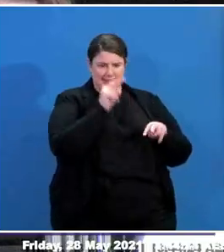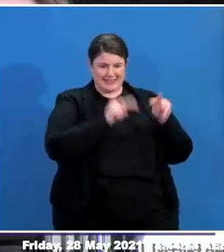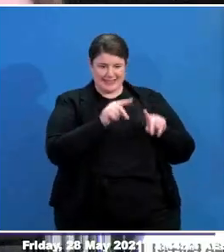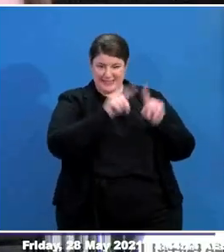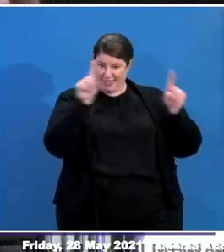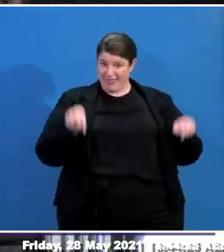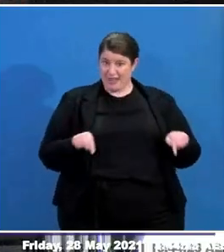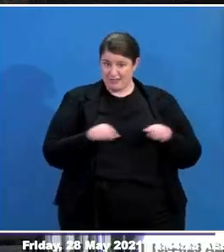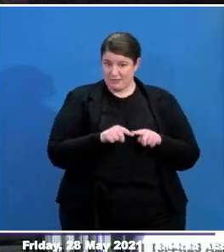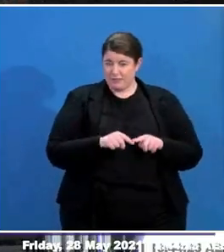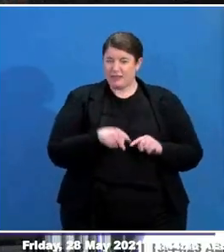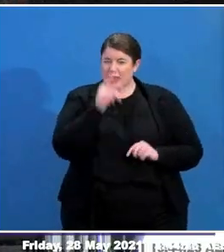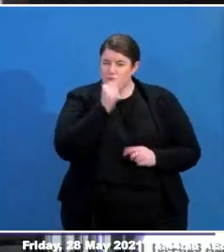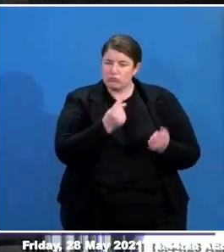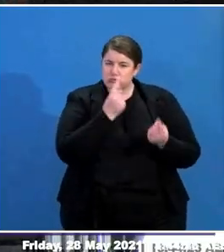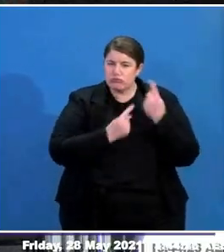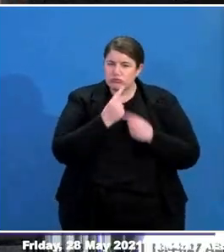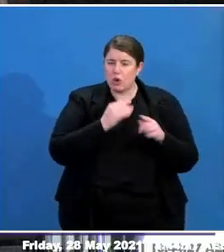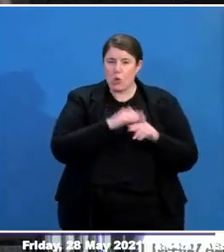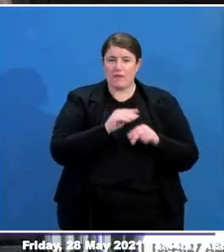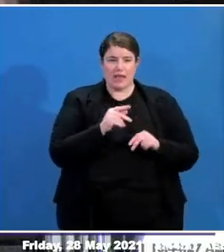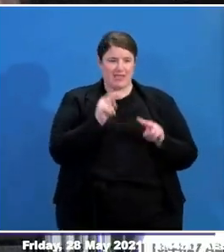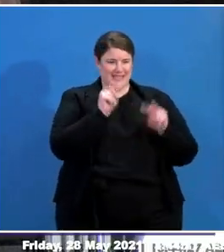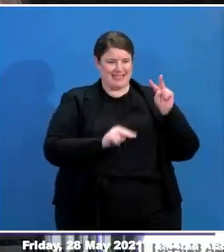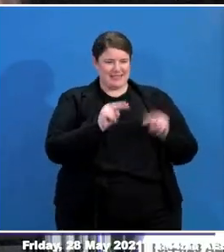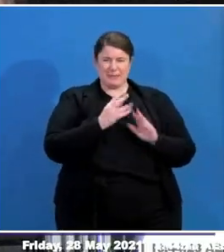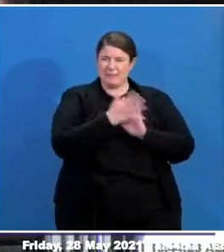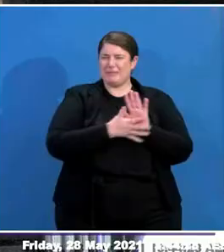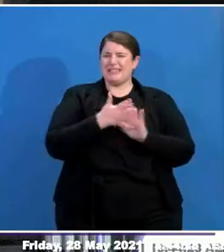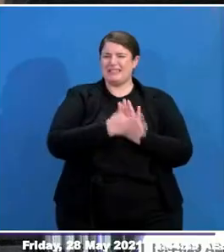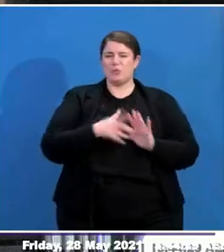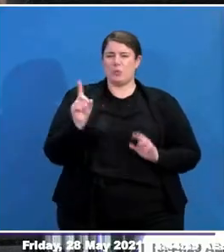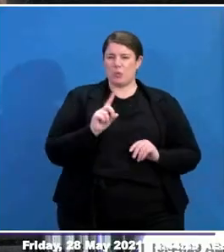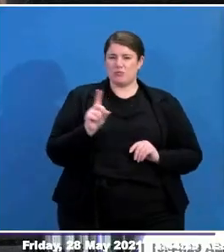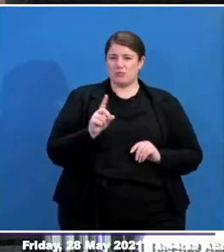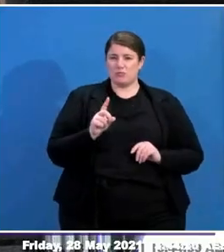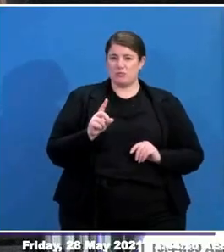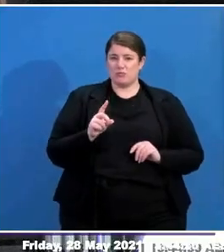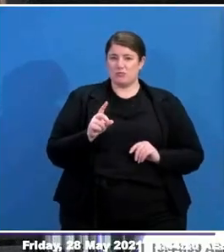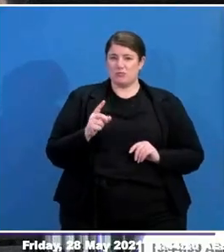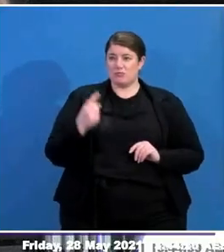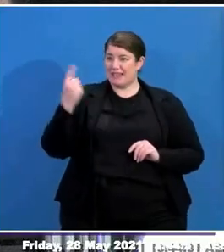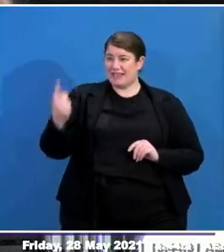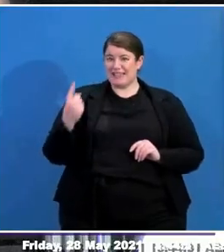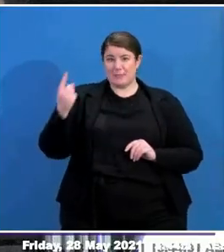MR McNAUGHTON: Yes. Can you tell us a little about that assessment process. Is this where independent assessors have started to be used, or